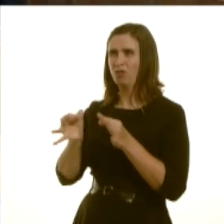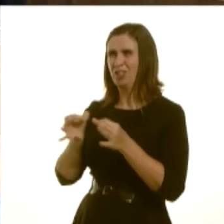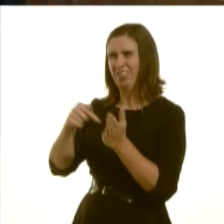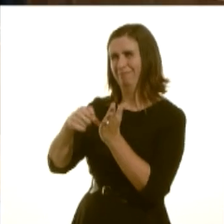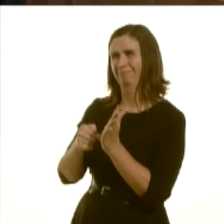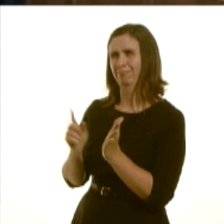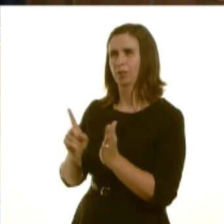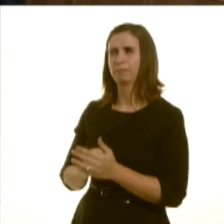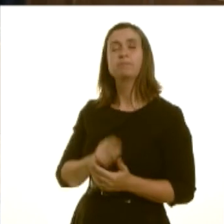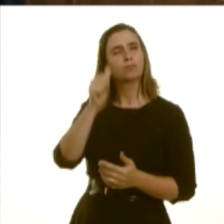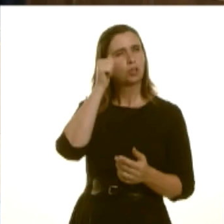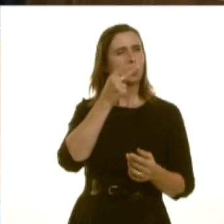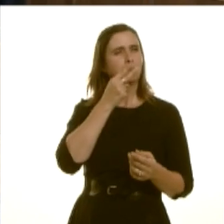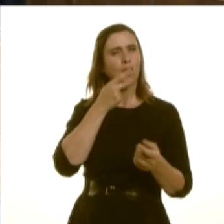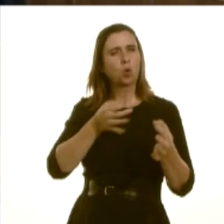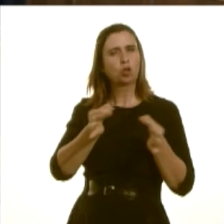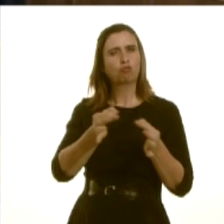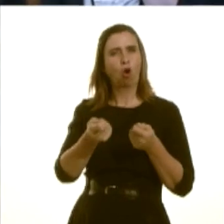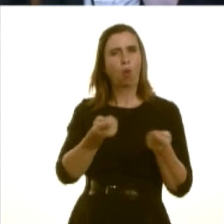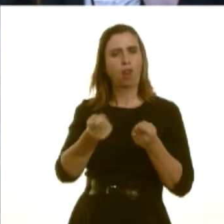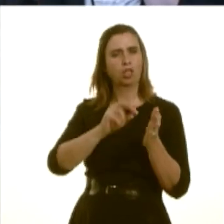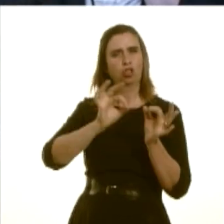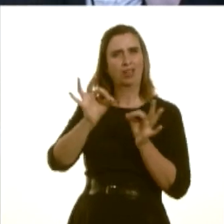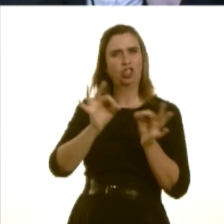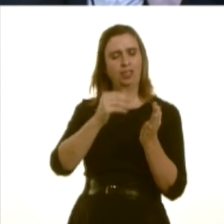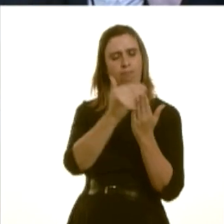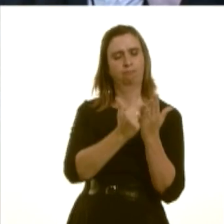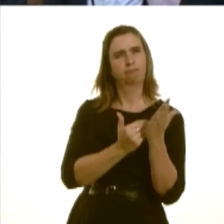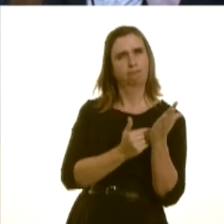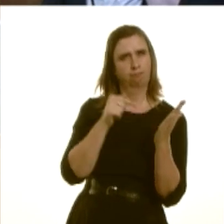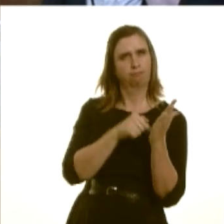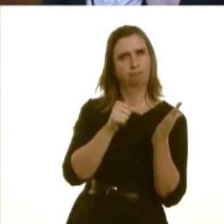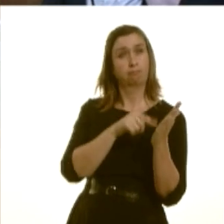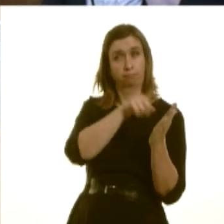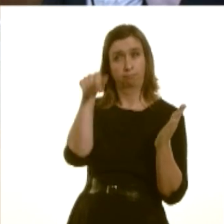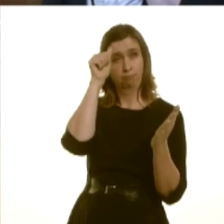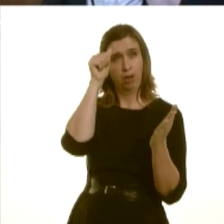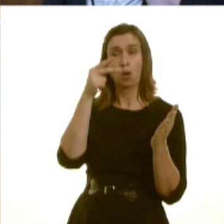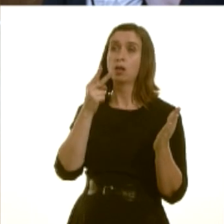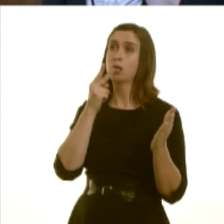with the tobacco control strategy, particularly with regard to the smoke-free playgrounds